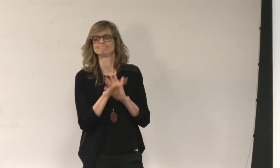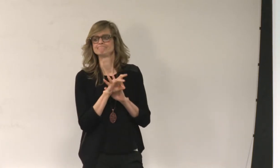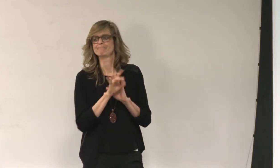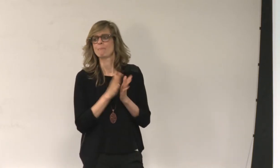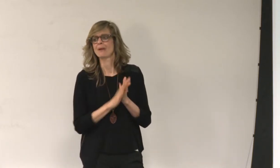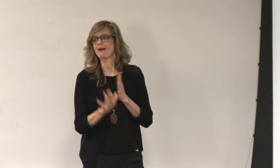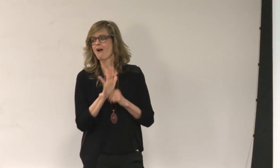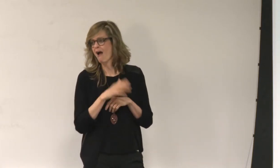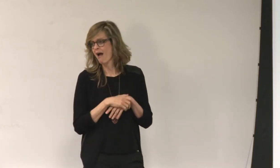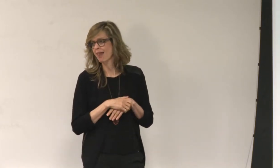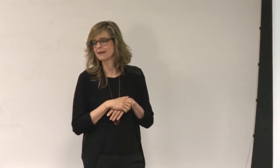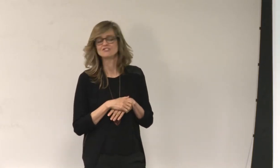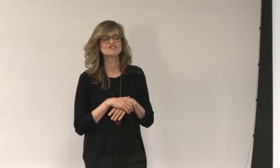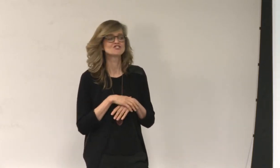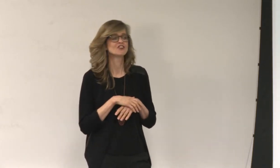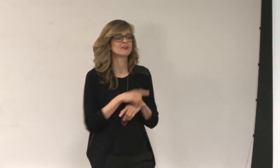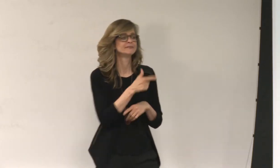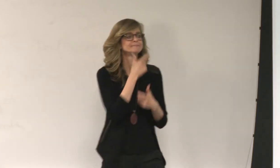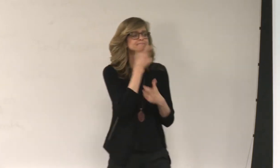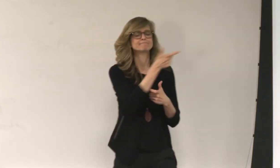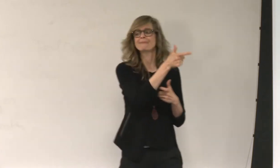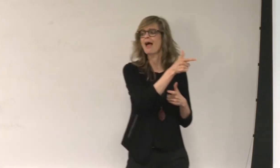AND IT CAME TIME TO CHOOSE A COLLEGE.